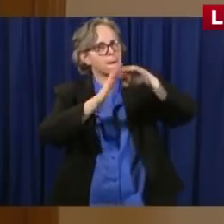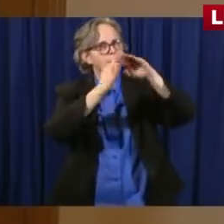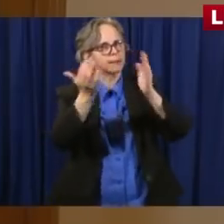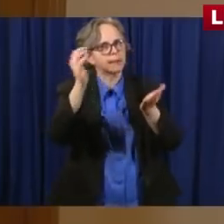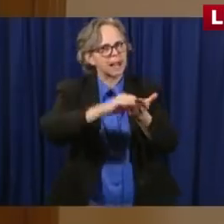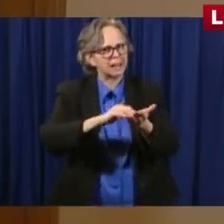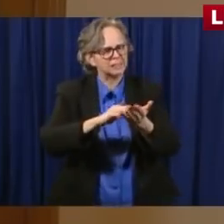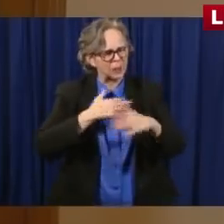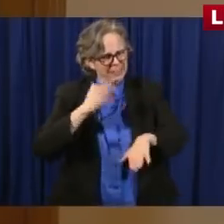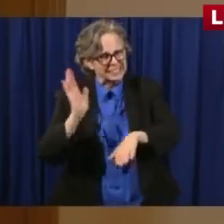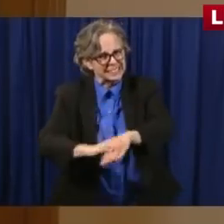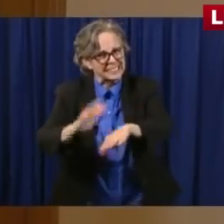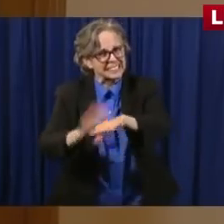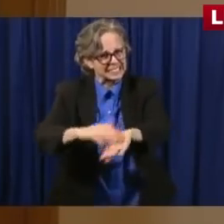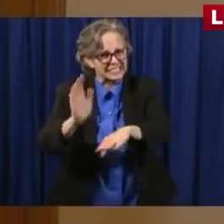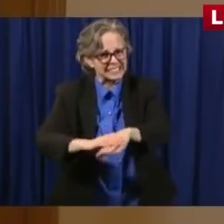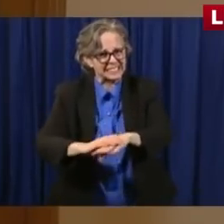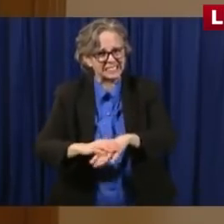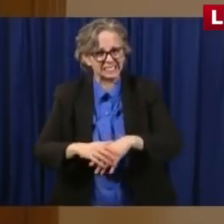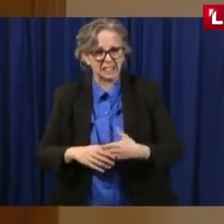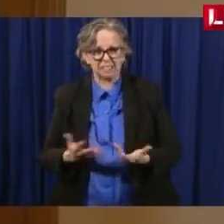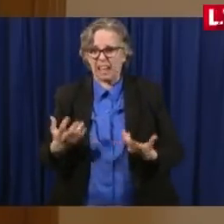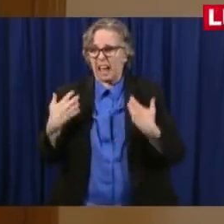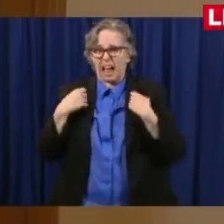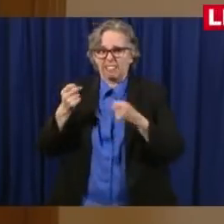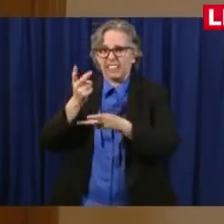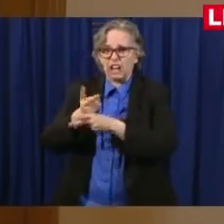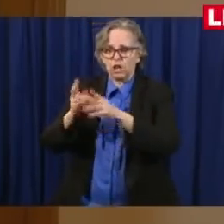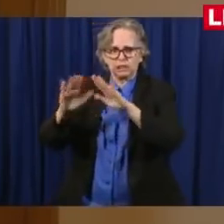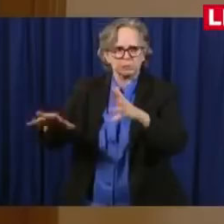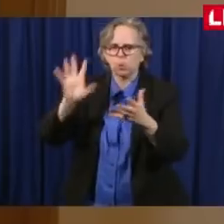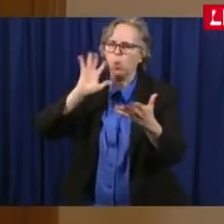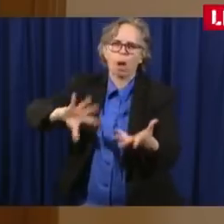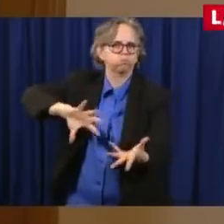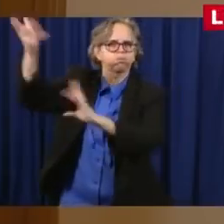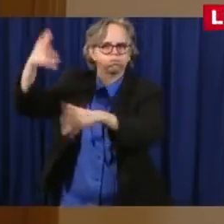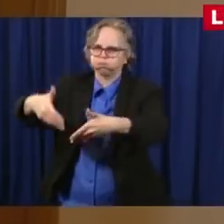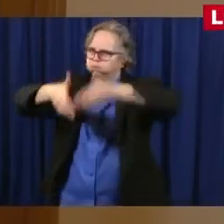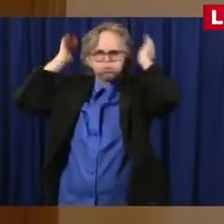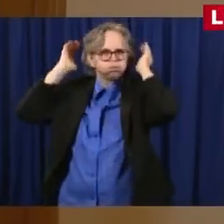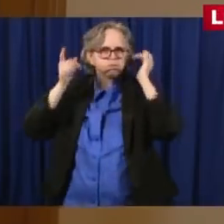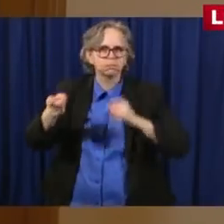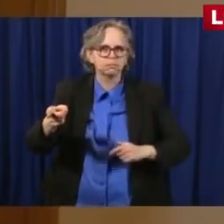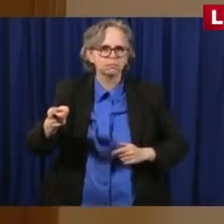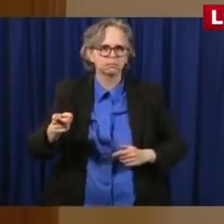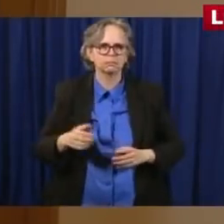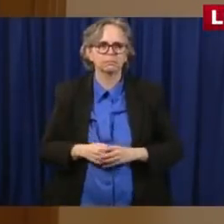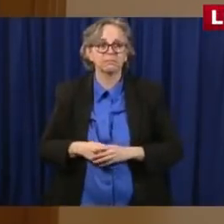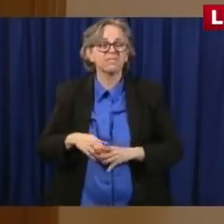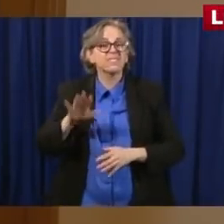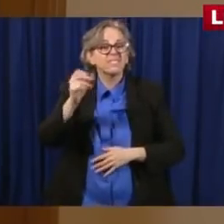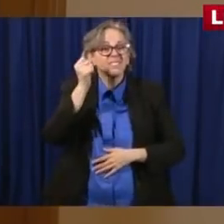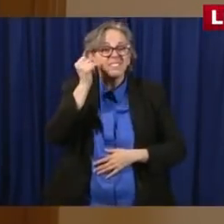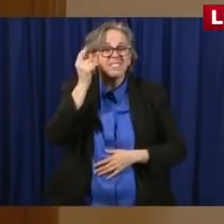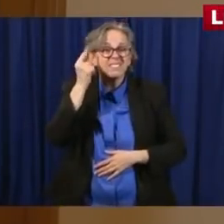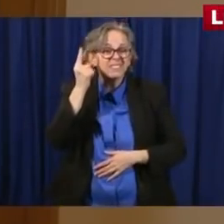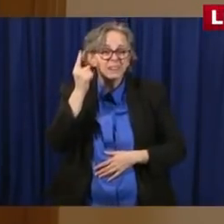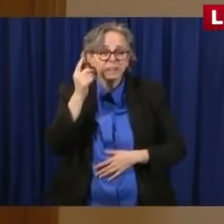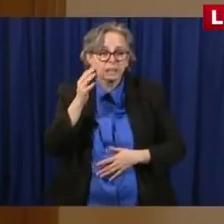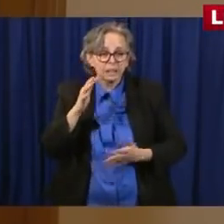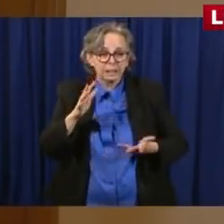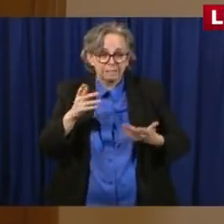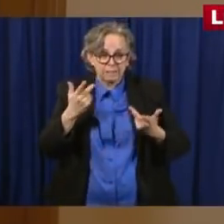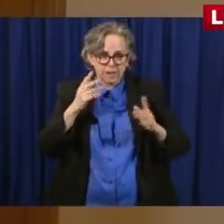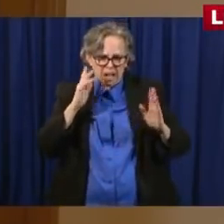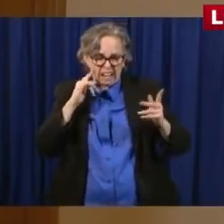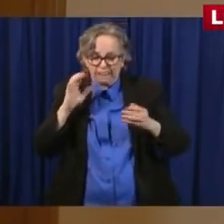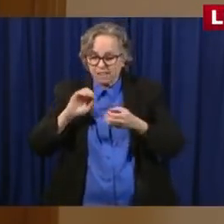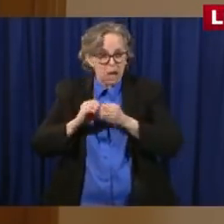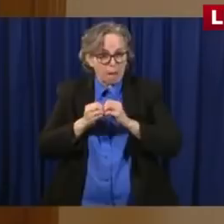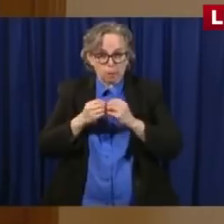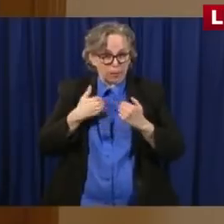THE SECOND YOU EASE BACK, WE SEE OURSELVES IN AN OUTBREAK THAT WILL OVERWHELM OUR HEALTH CARE SYSTEM.